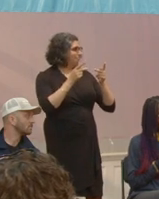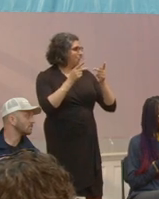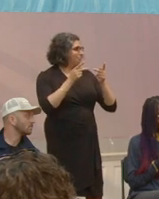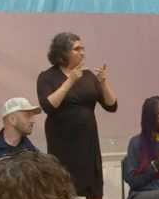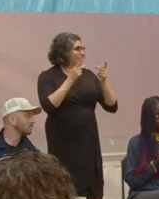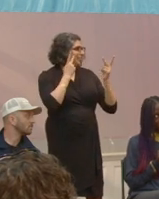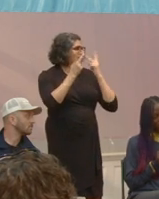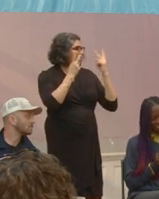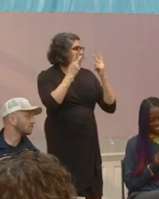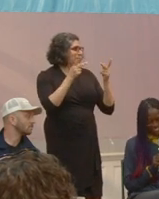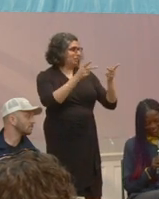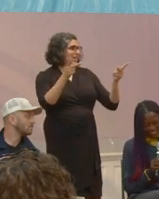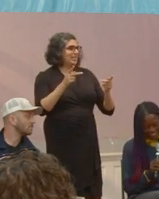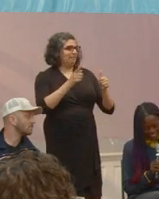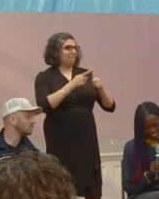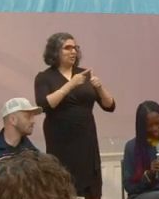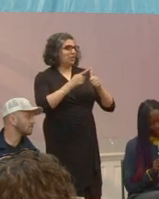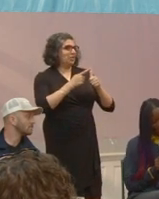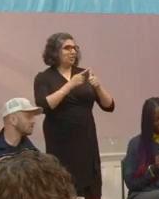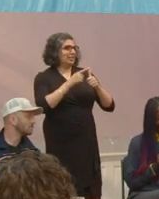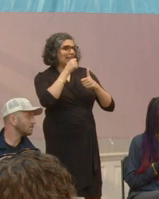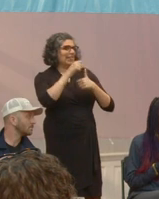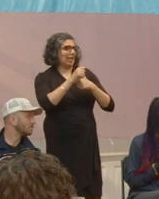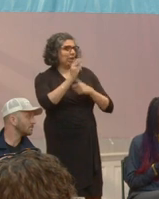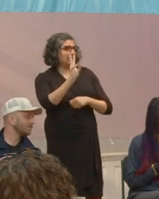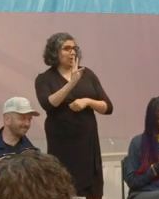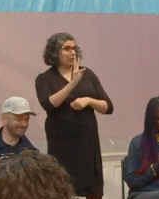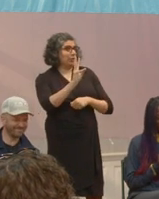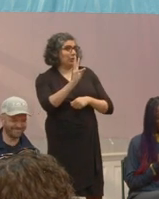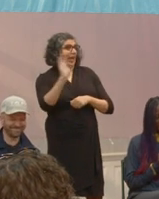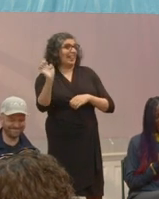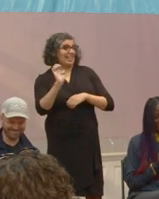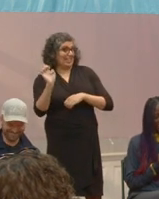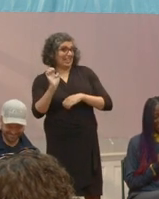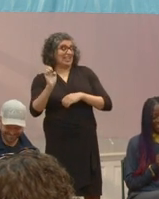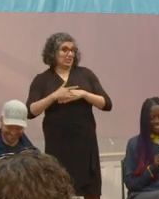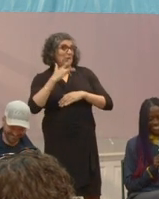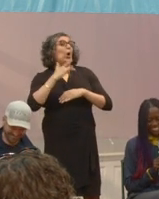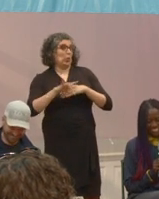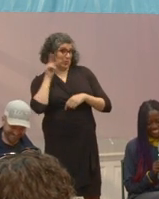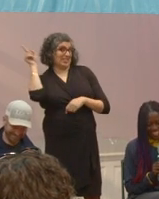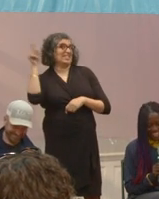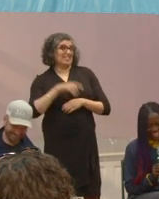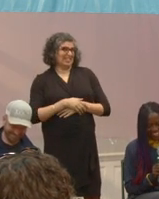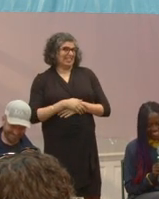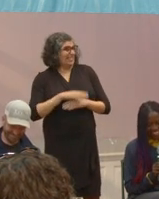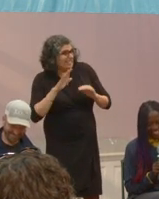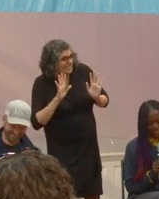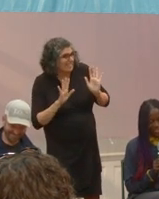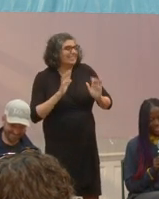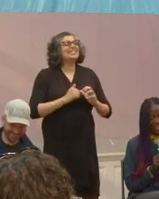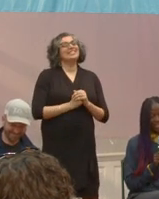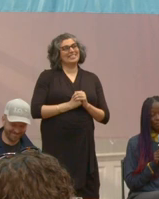letter W, on the east coast, and and, you know, I needed I needed